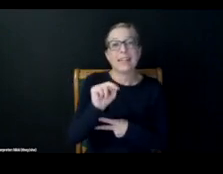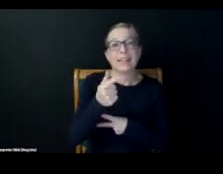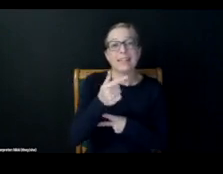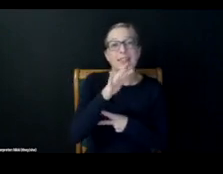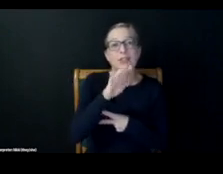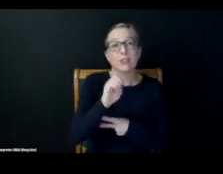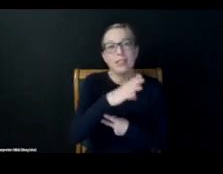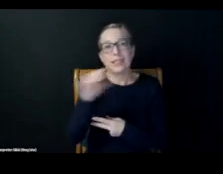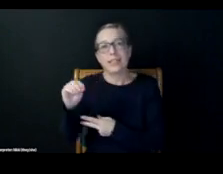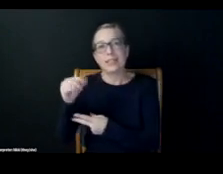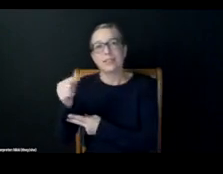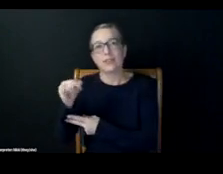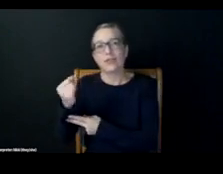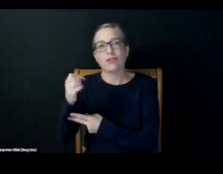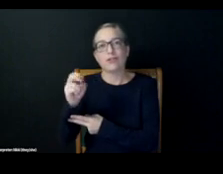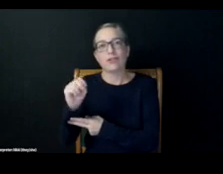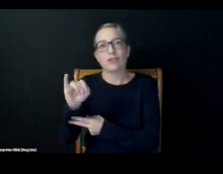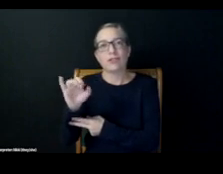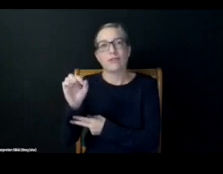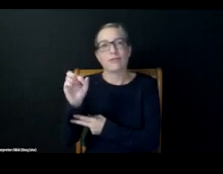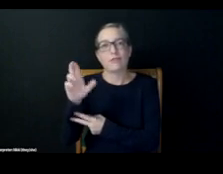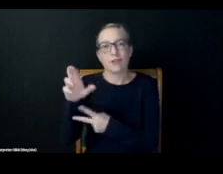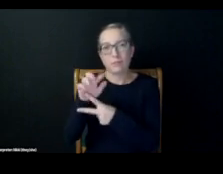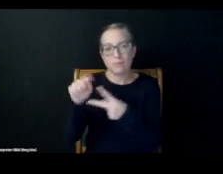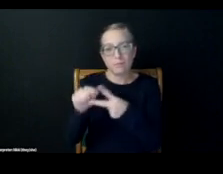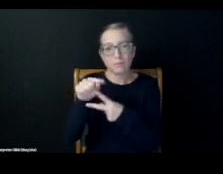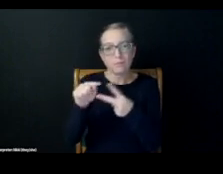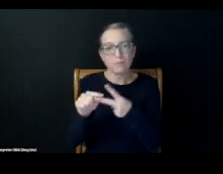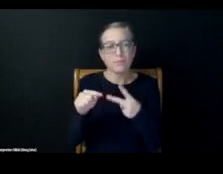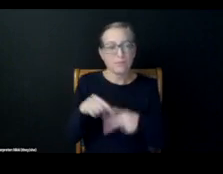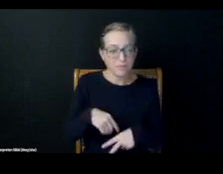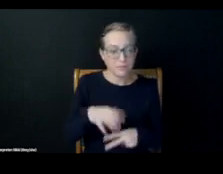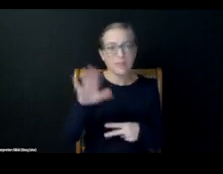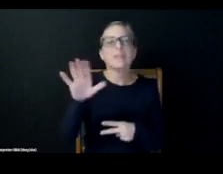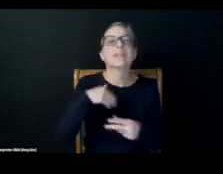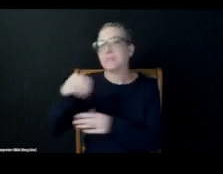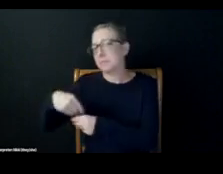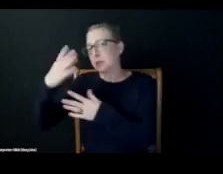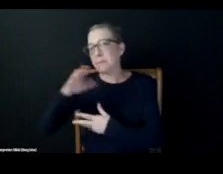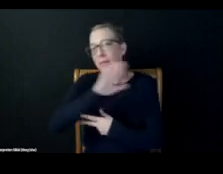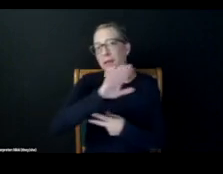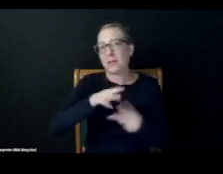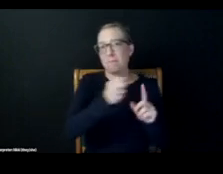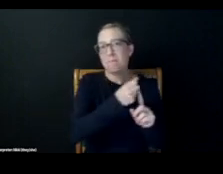me call their bio real quick.